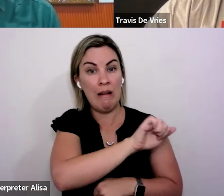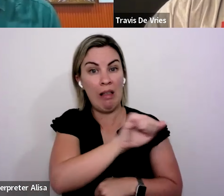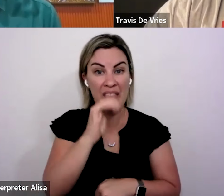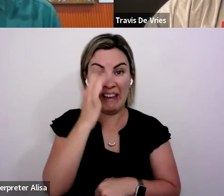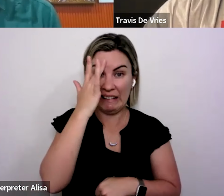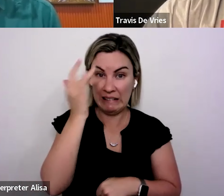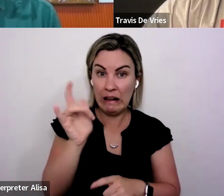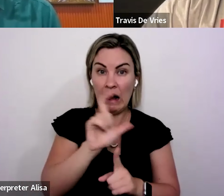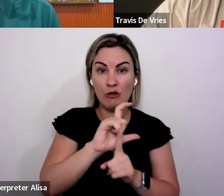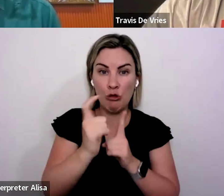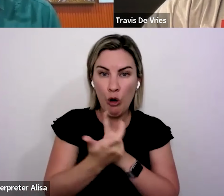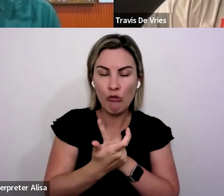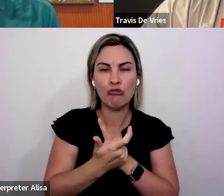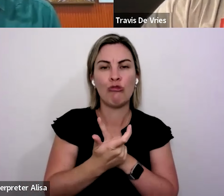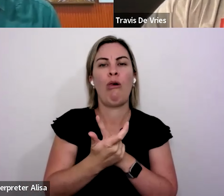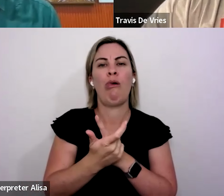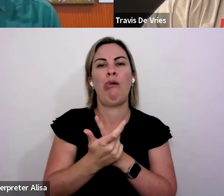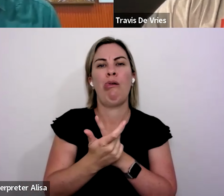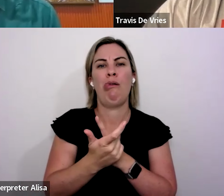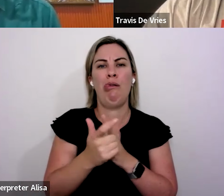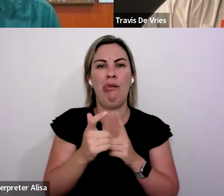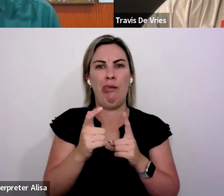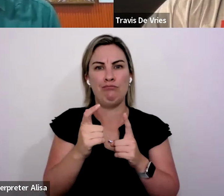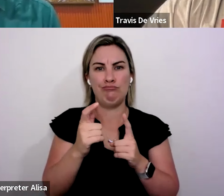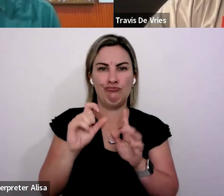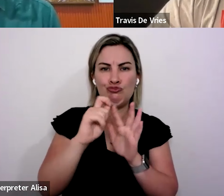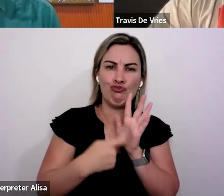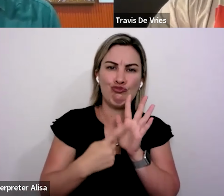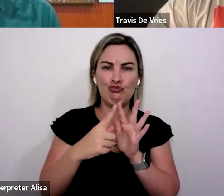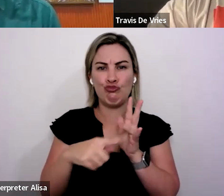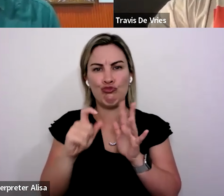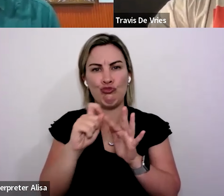cultural intellectual property. And so that when you are...